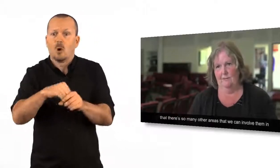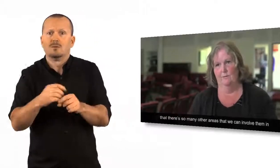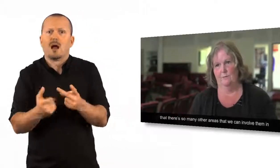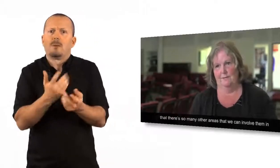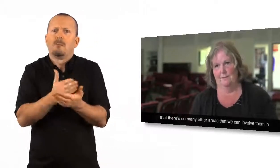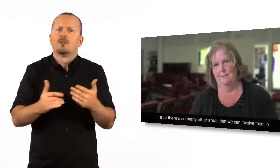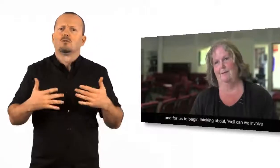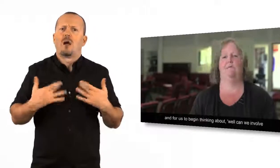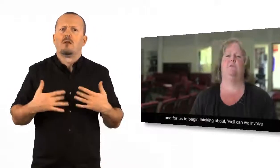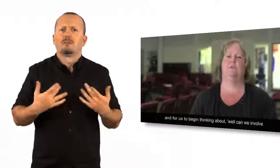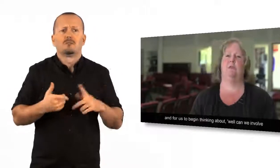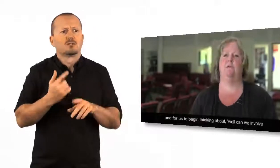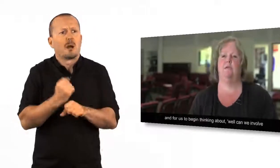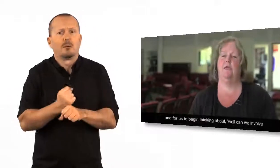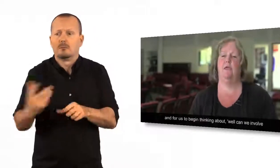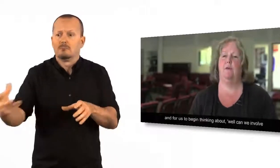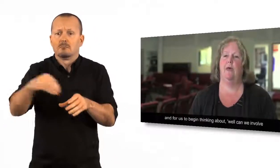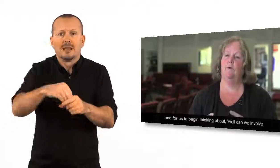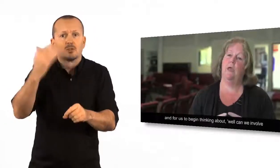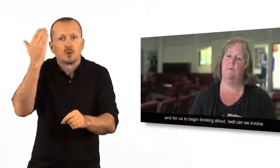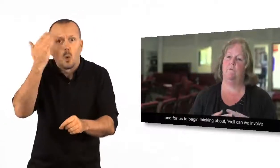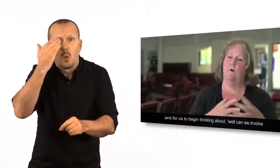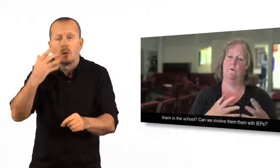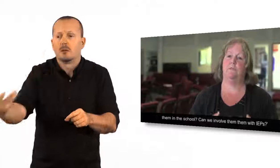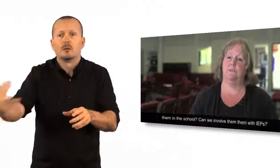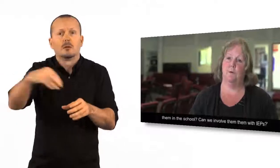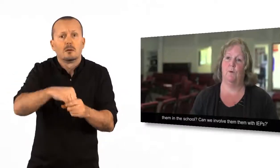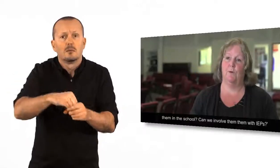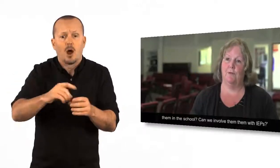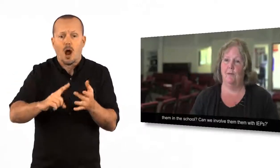involved them in and for us to start thinking about ‘well can we involve them in the school?